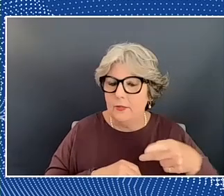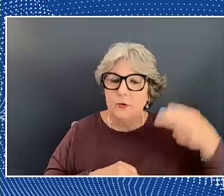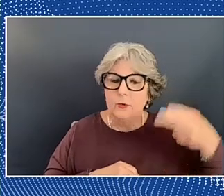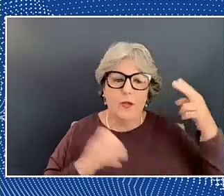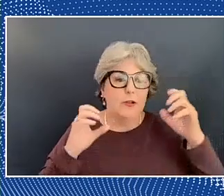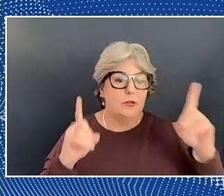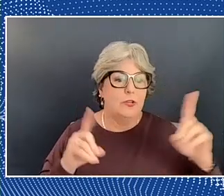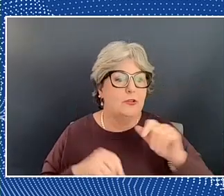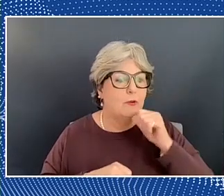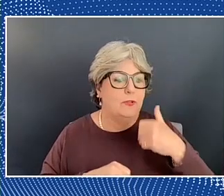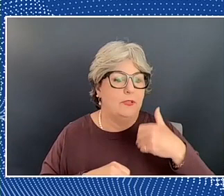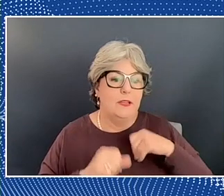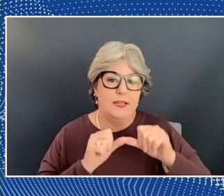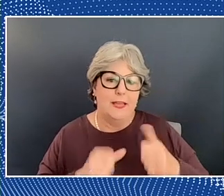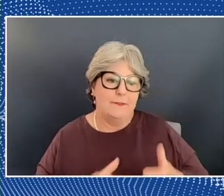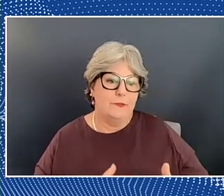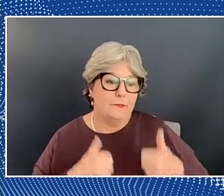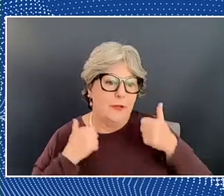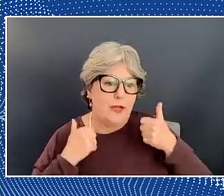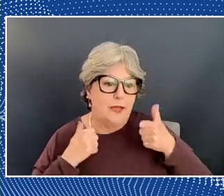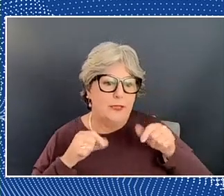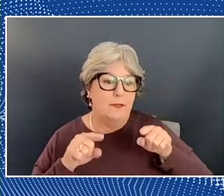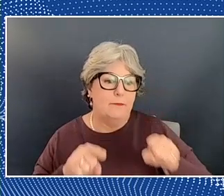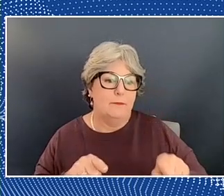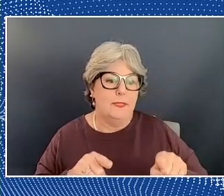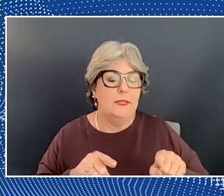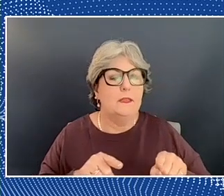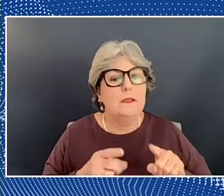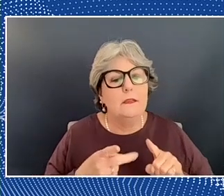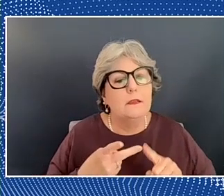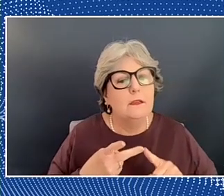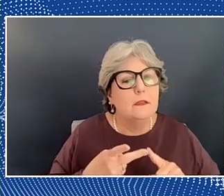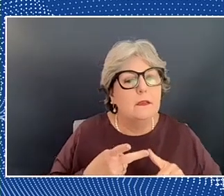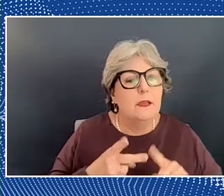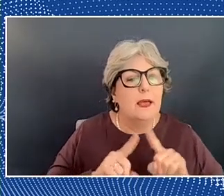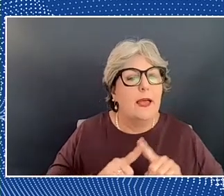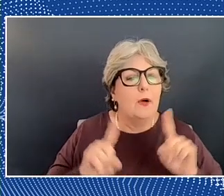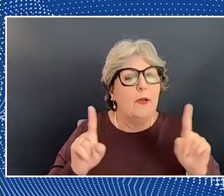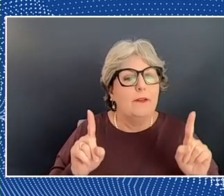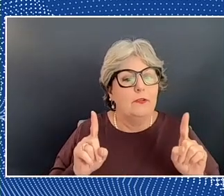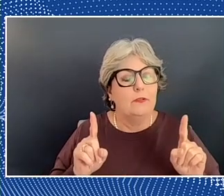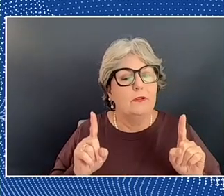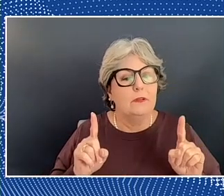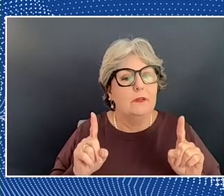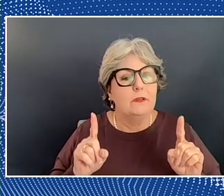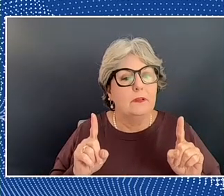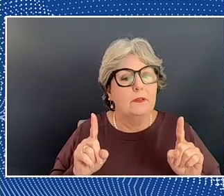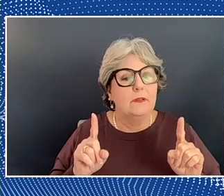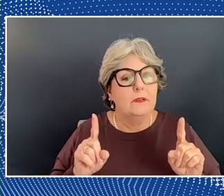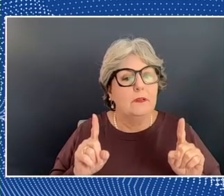survived a period of being unhoused. However, having this burden of student loan